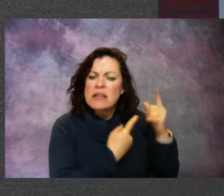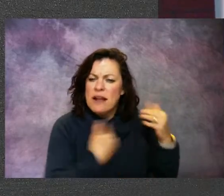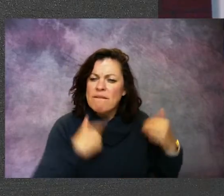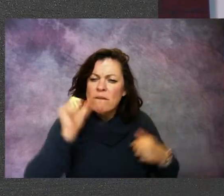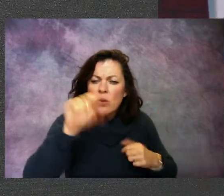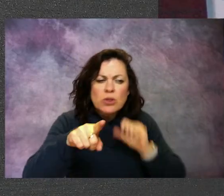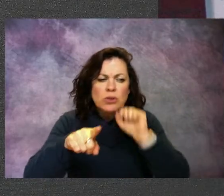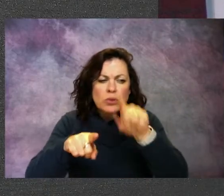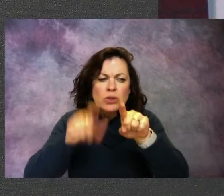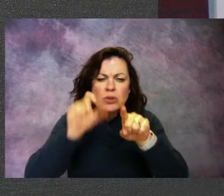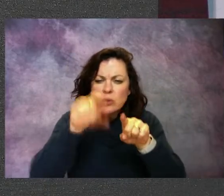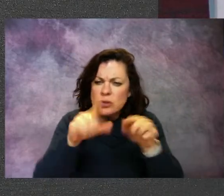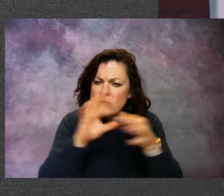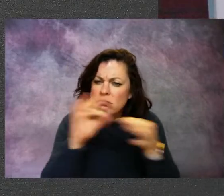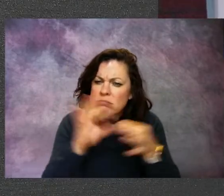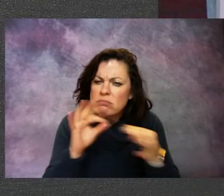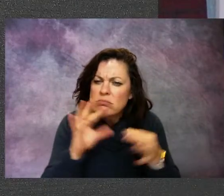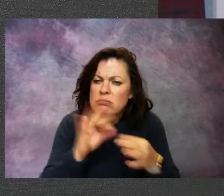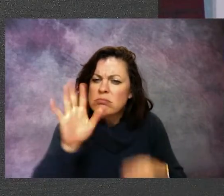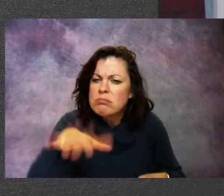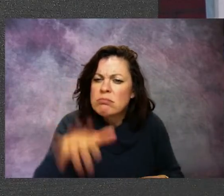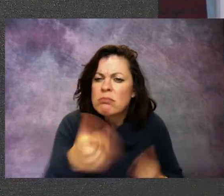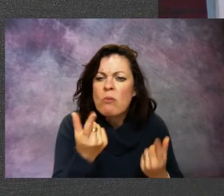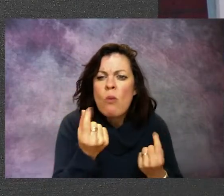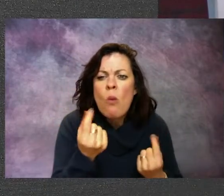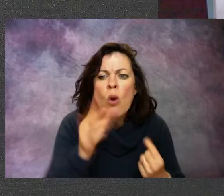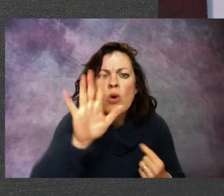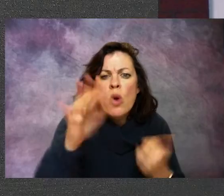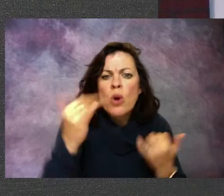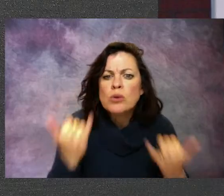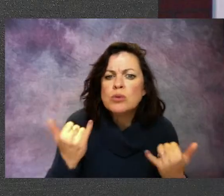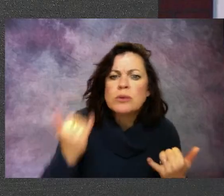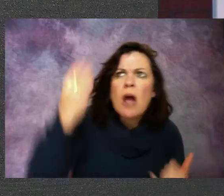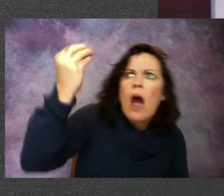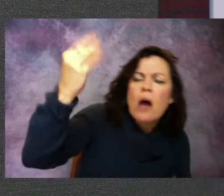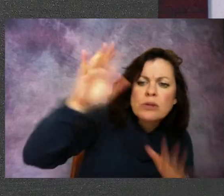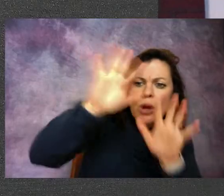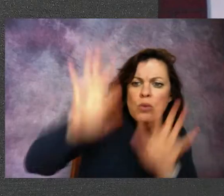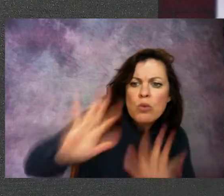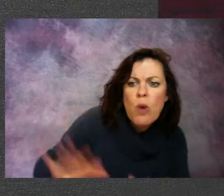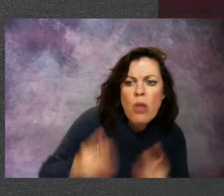It says, "What's your weather like today?" Look out your window and see.